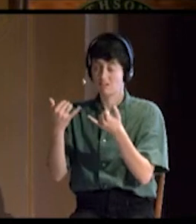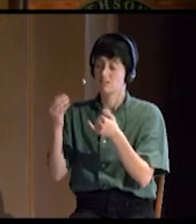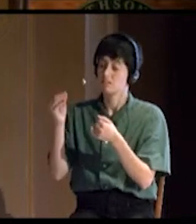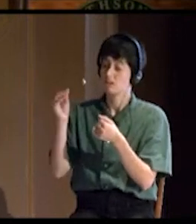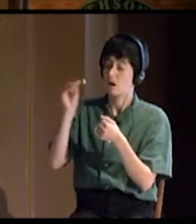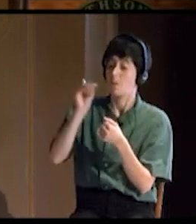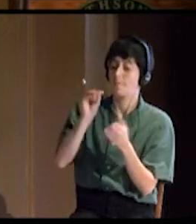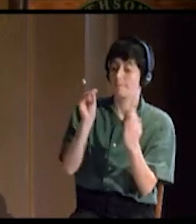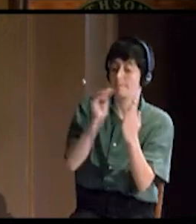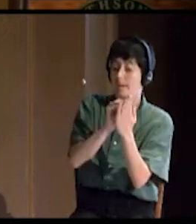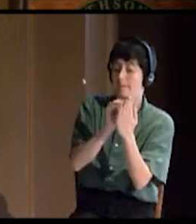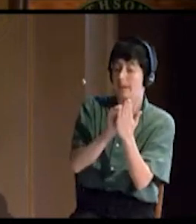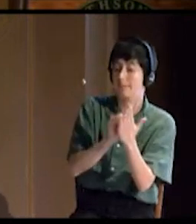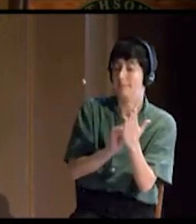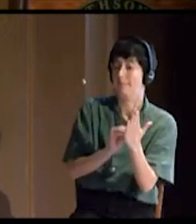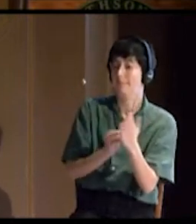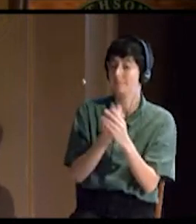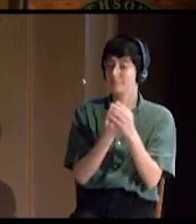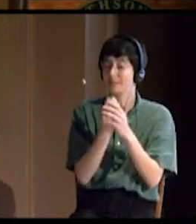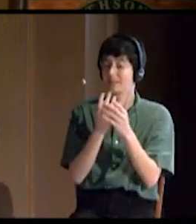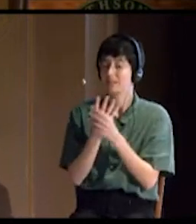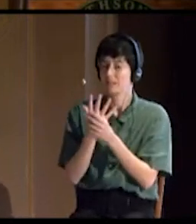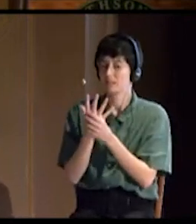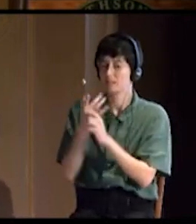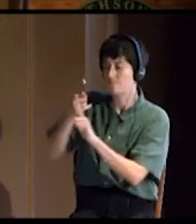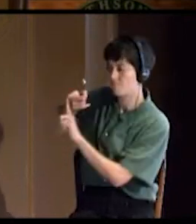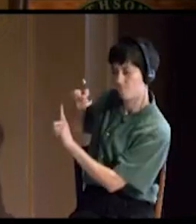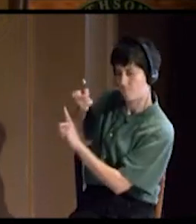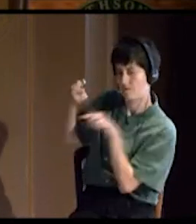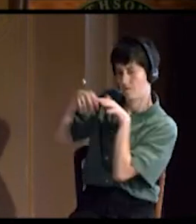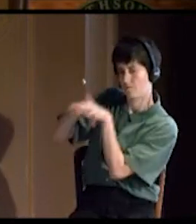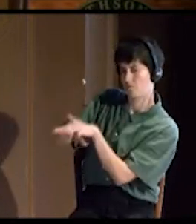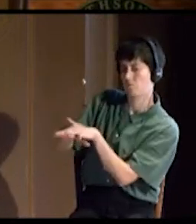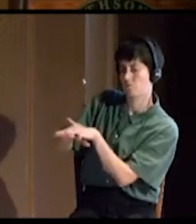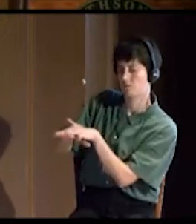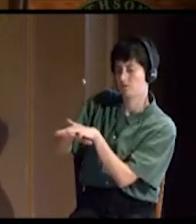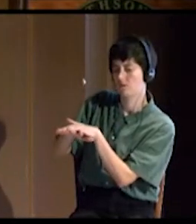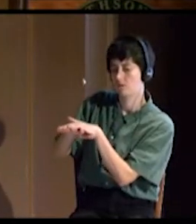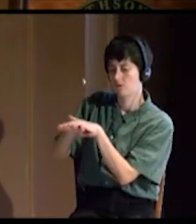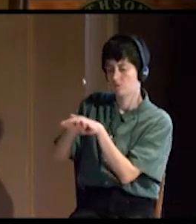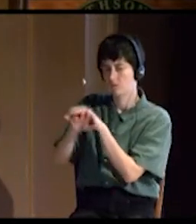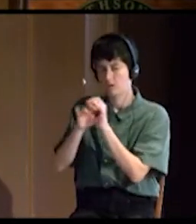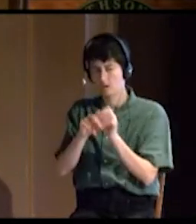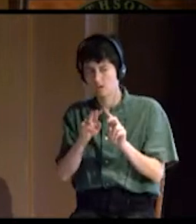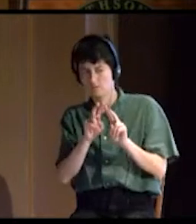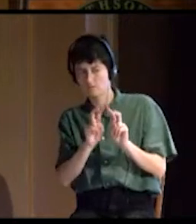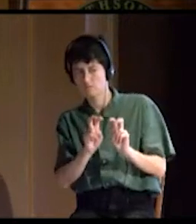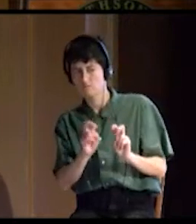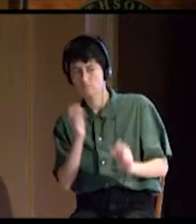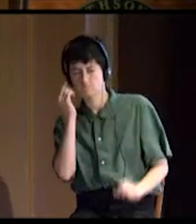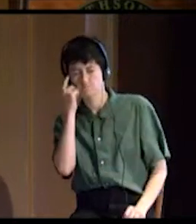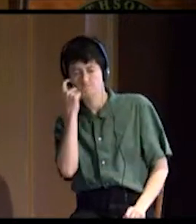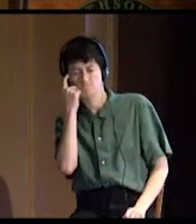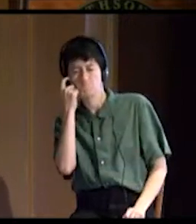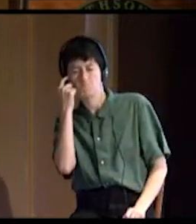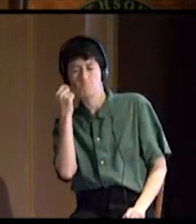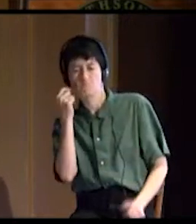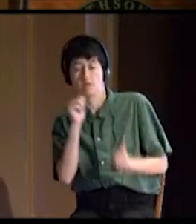and we could infer how the model would classify them and more importantly, why. The temperate racemose species we introduced